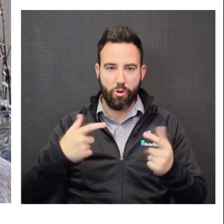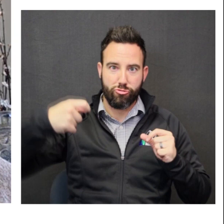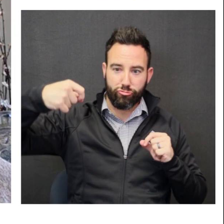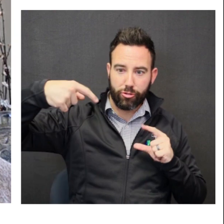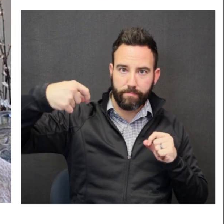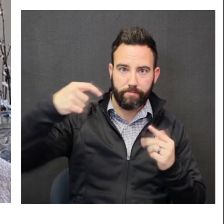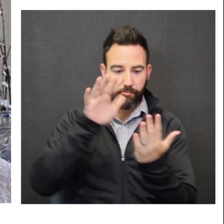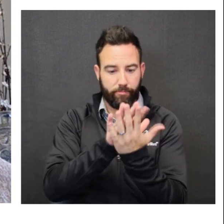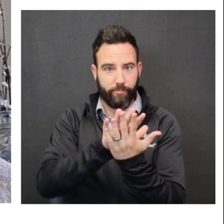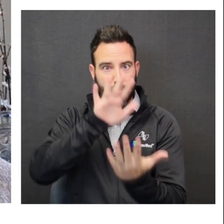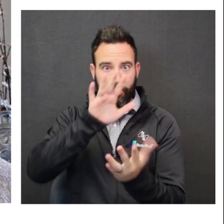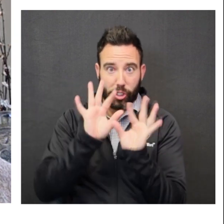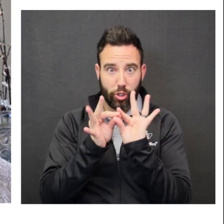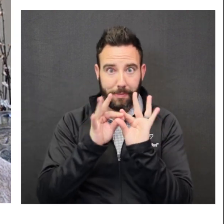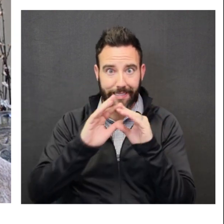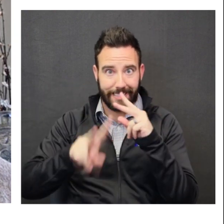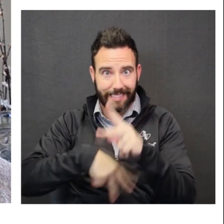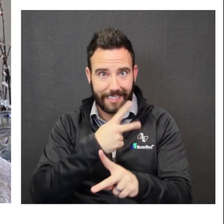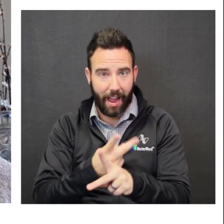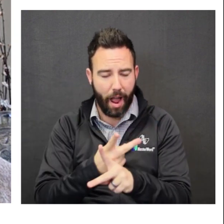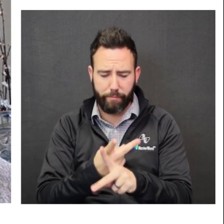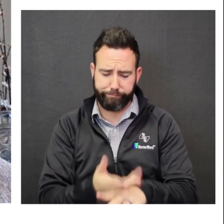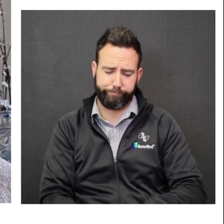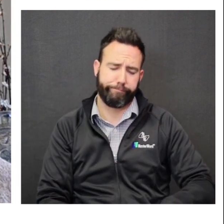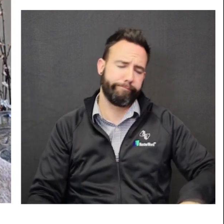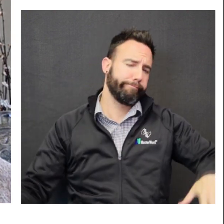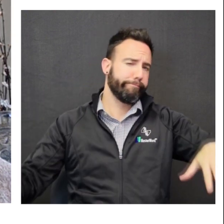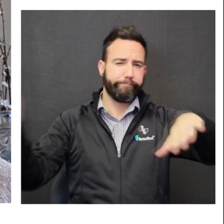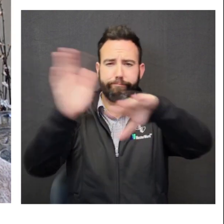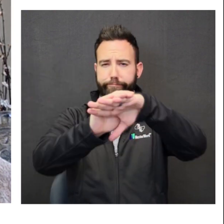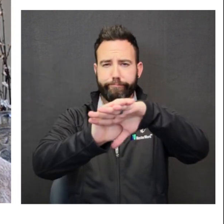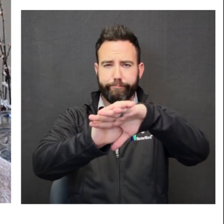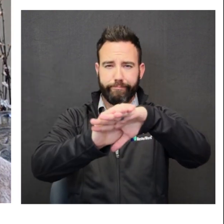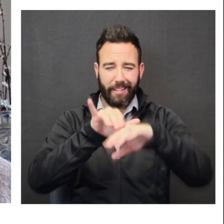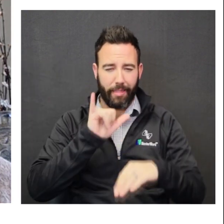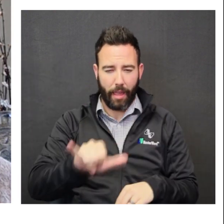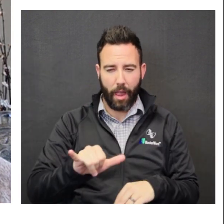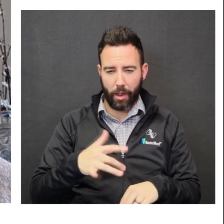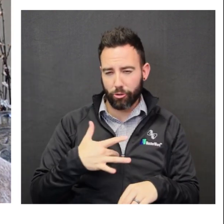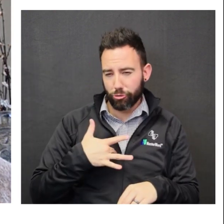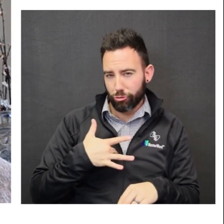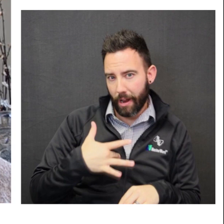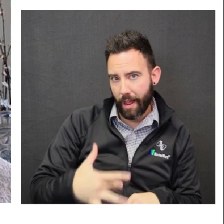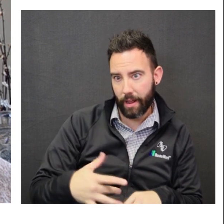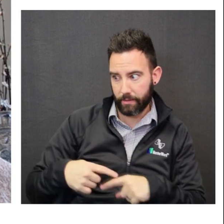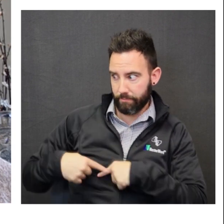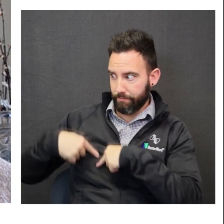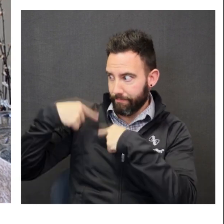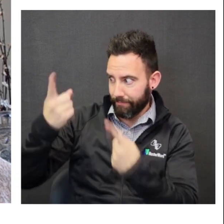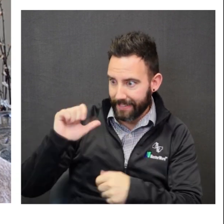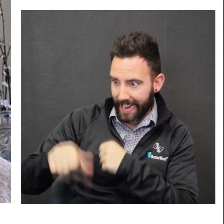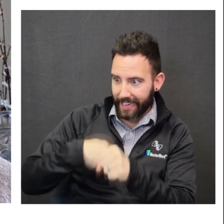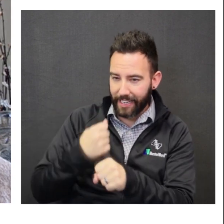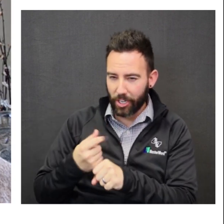of all kinds of remote interpreting. This trend that we've been tracking for you know, 10 years saying it's coming, it's coming,